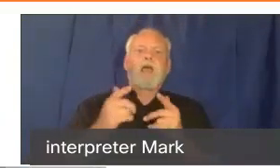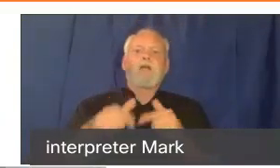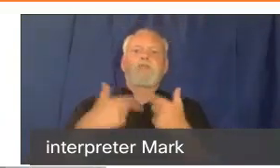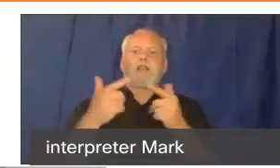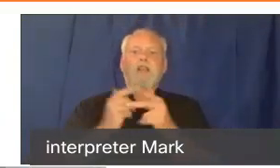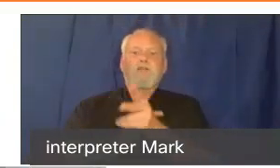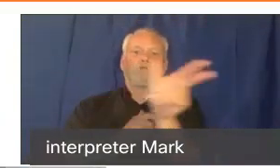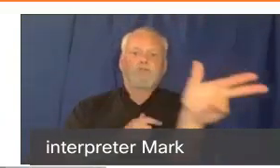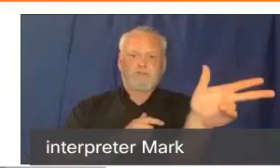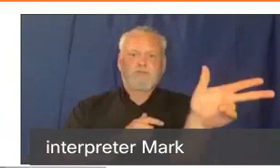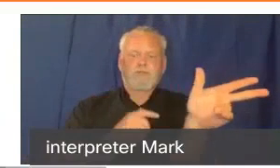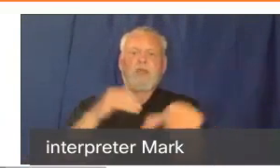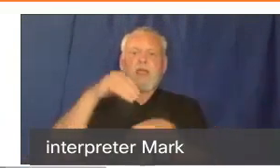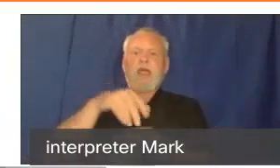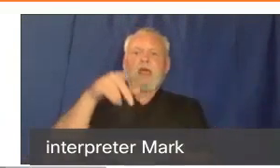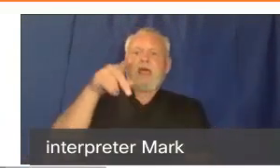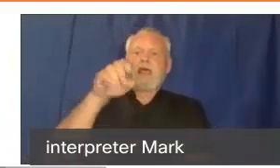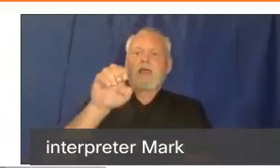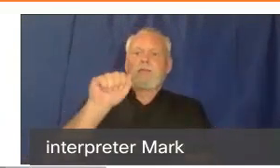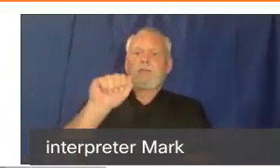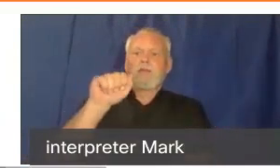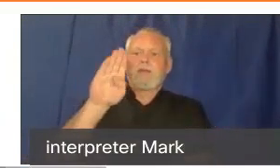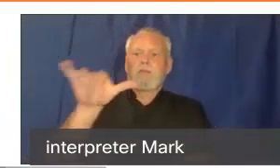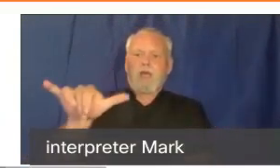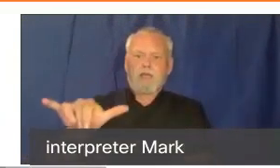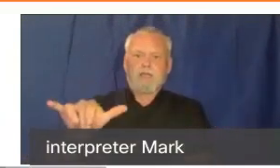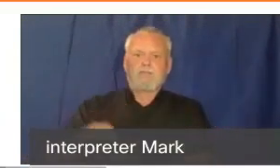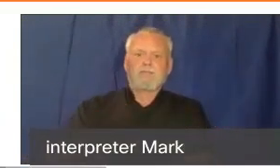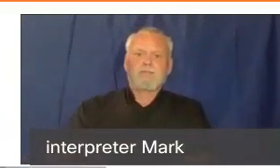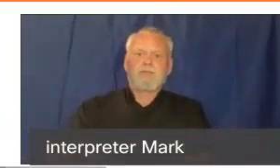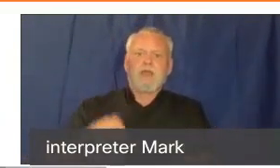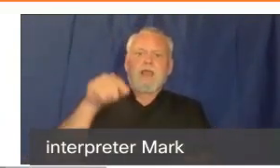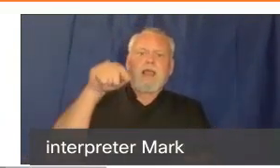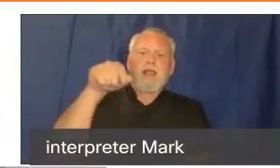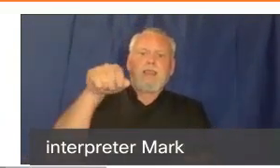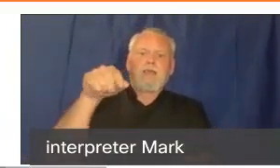Here at Peabody, and this vehicle, when you get the, the green arrow.